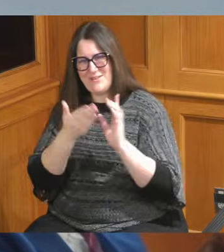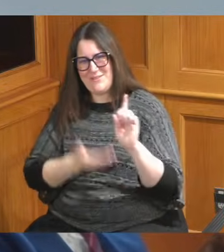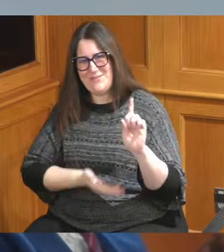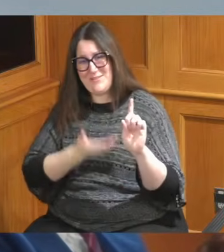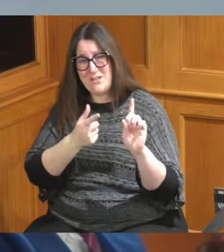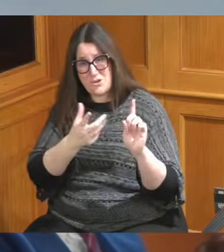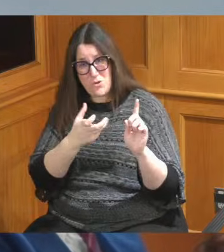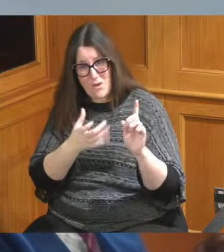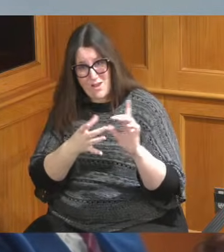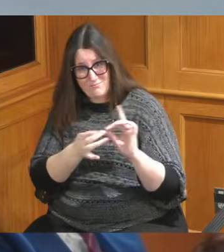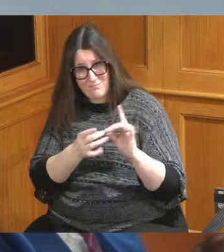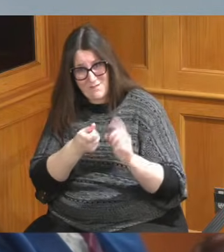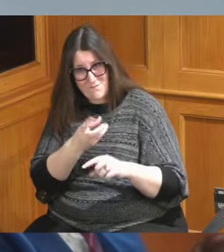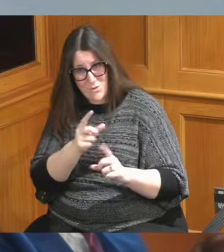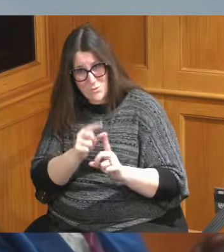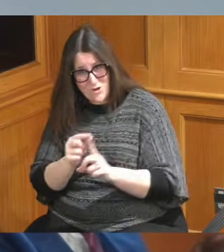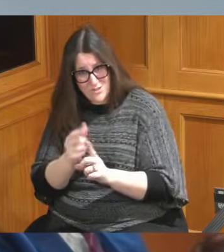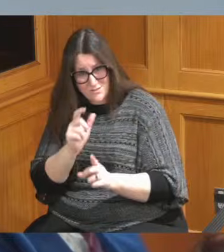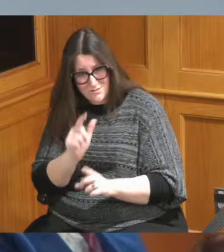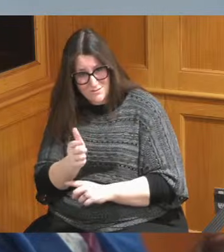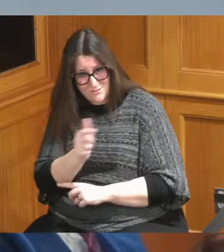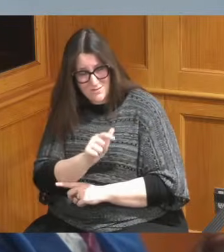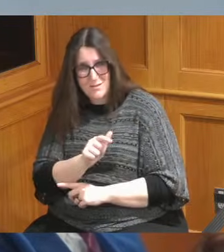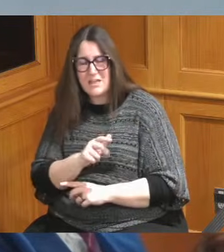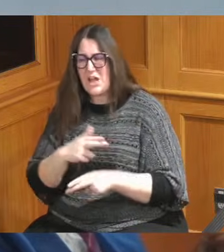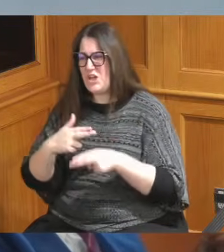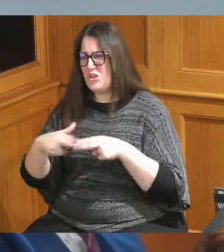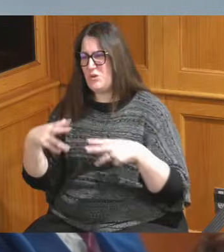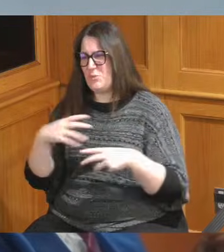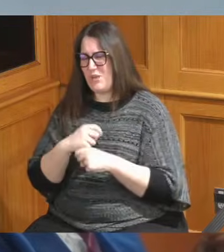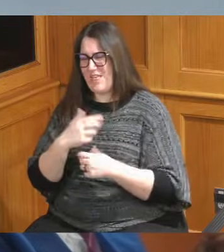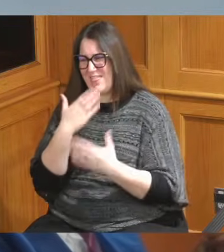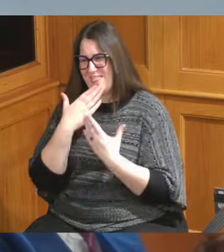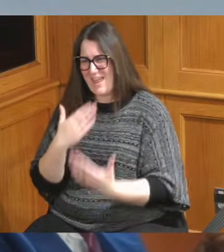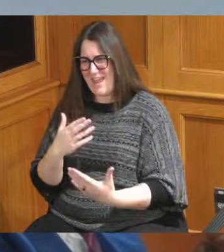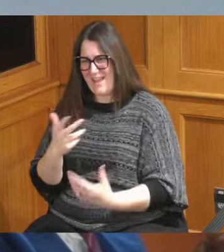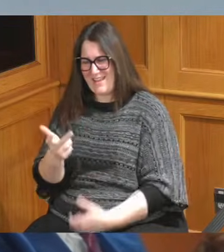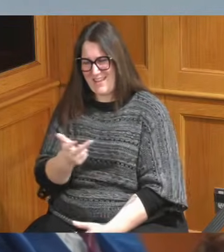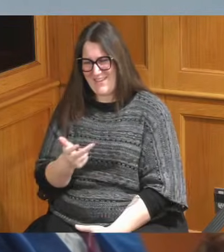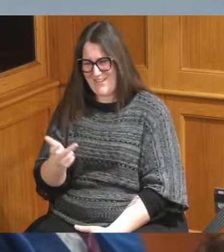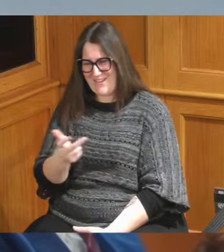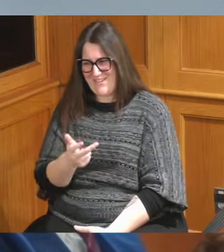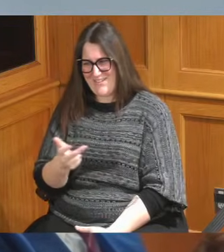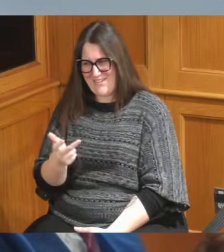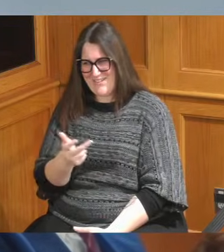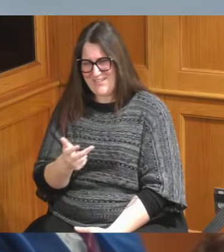to say a few words? Well, just briefly, I'd like to thank the County Commissioner Commissioners